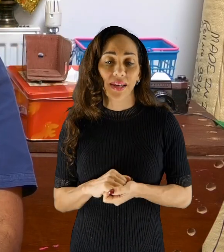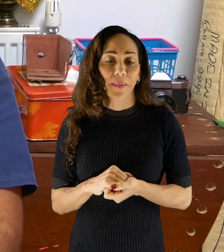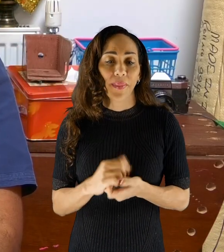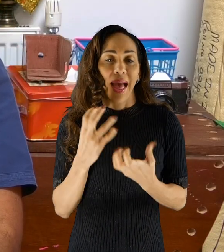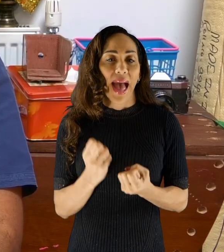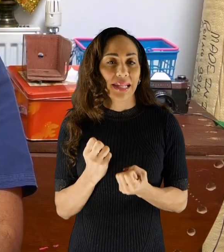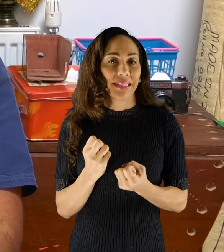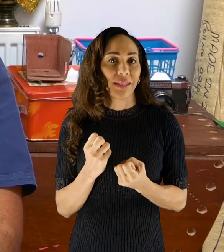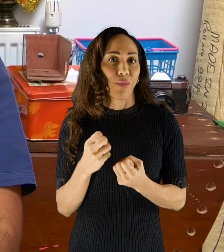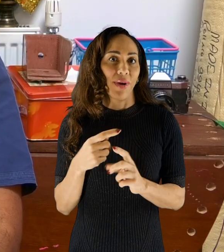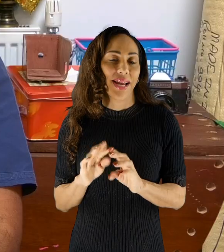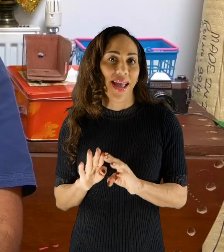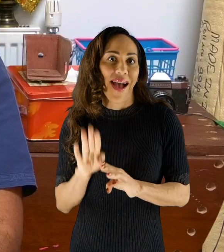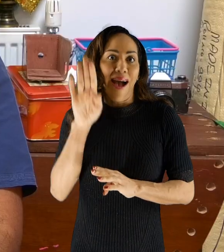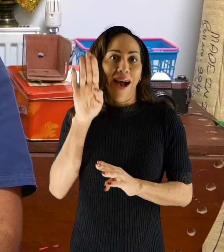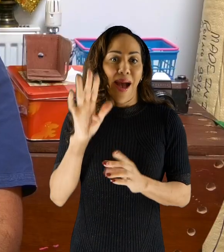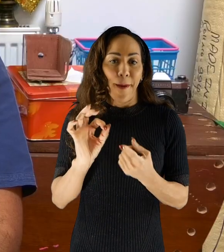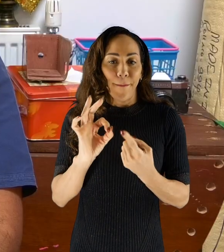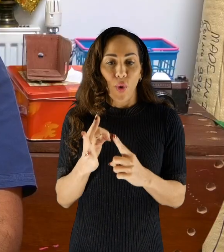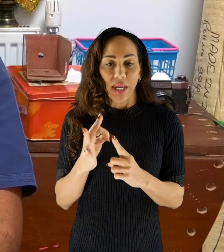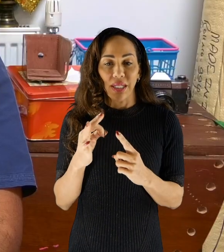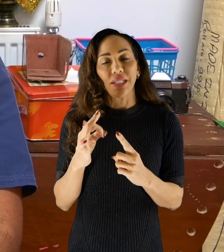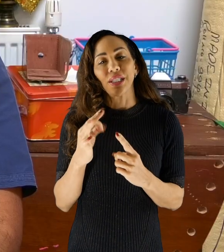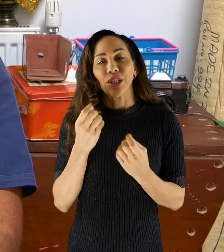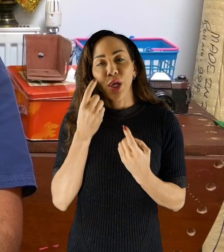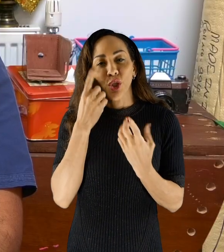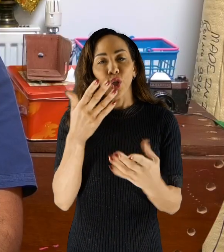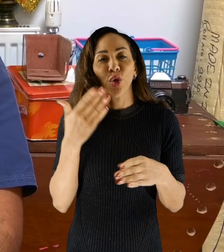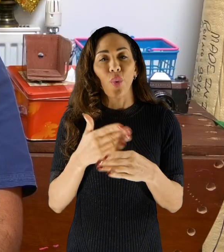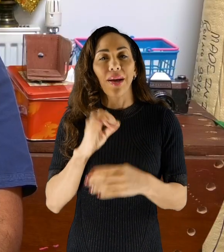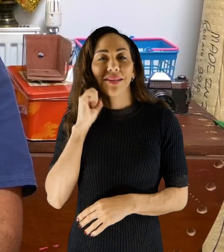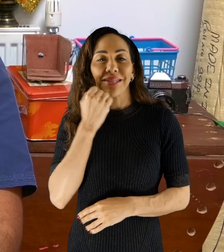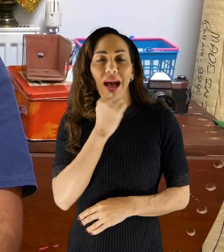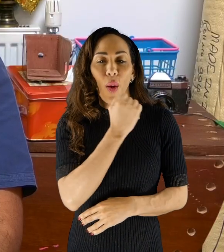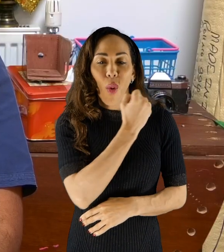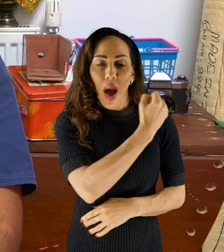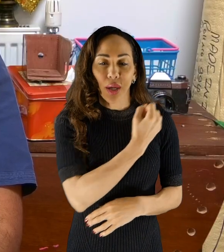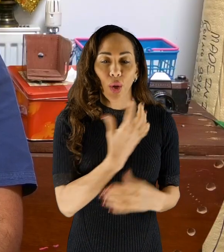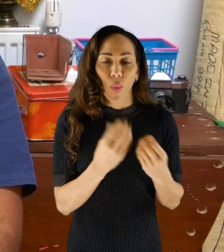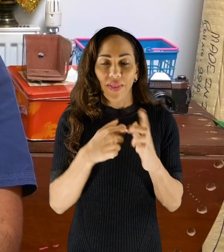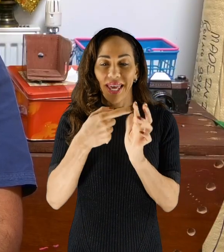I showed some work in Taiwan that was with a friend of mine called Kevin Ryan